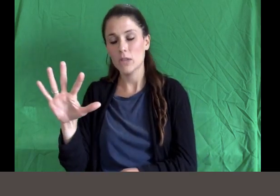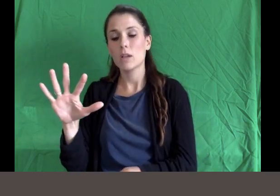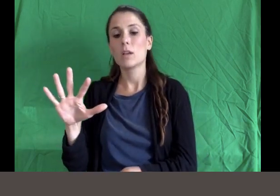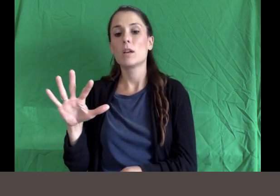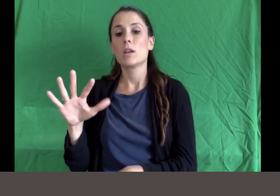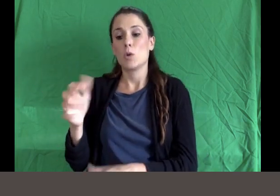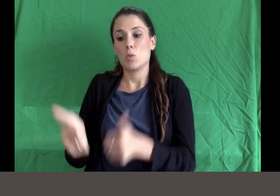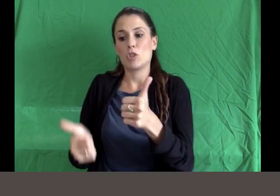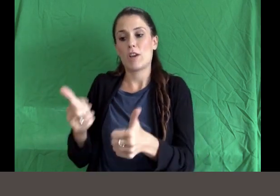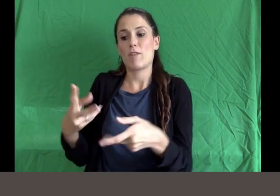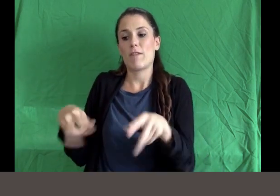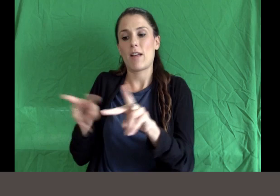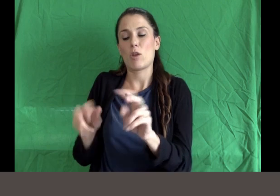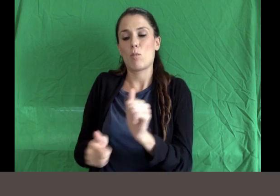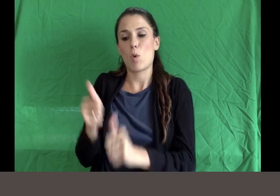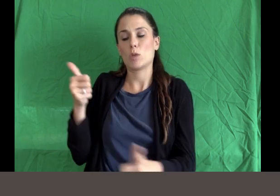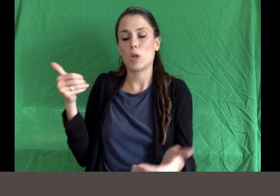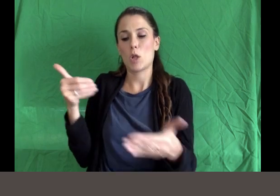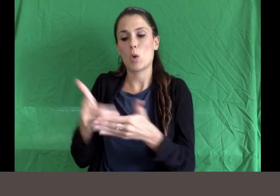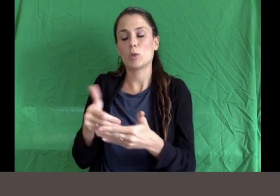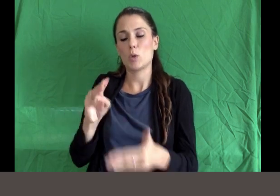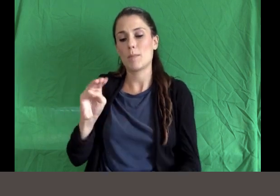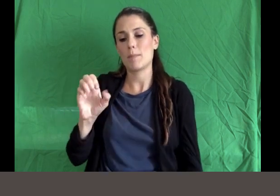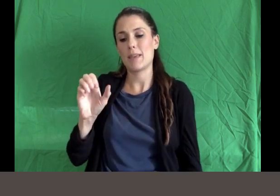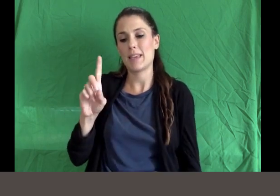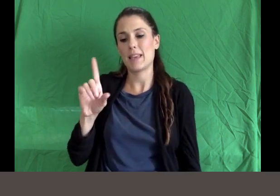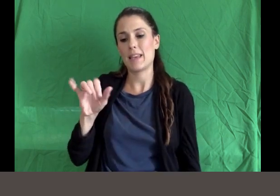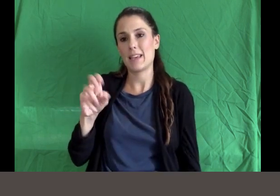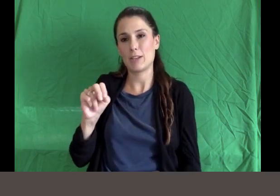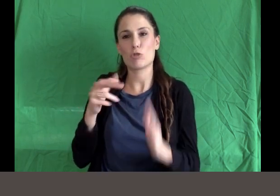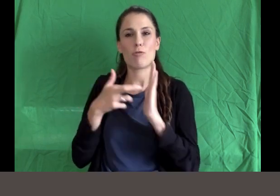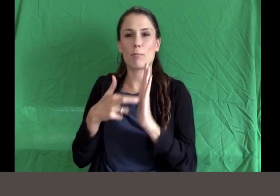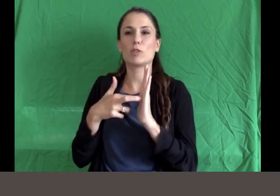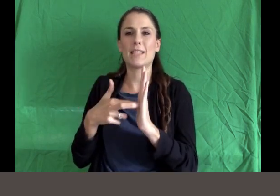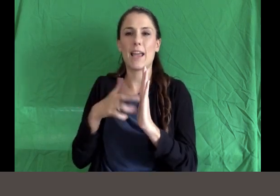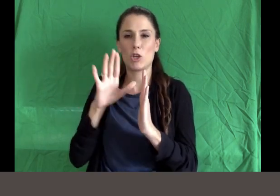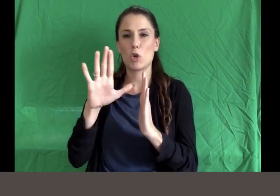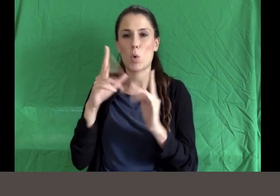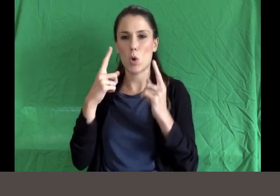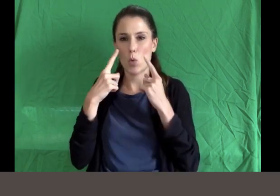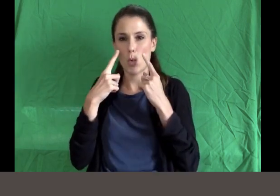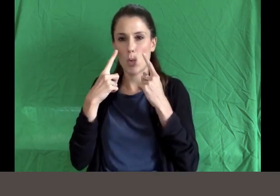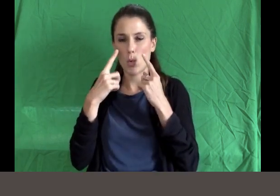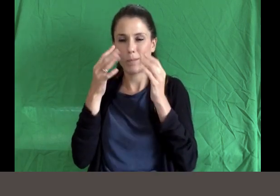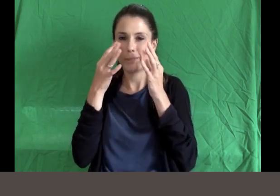often you use dots or some type of marker to connotate that this falls outside right our one